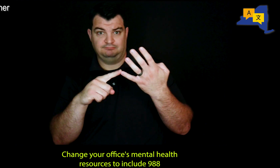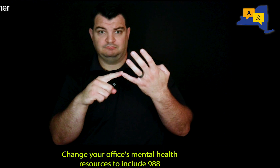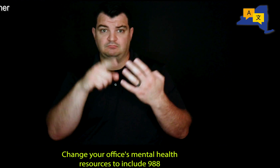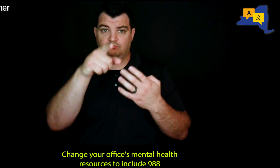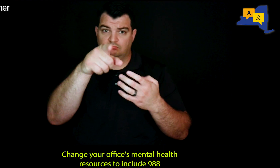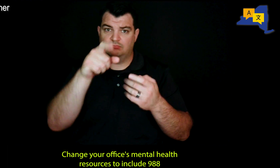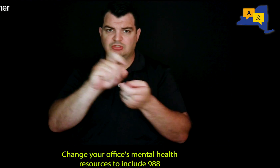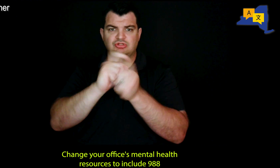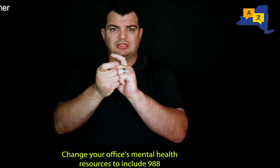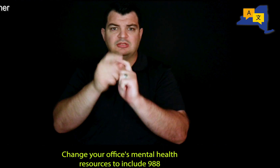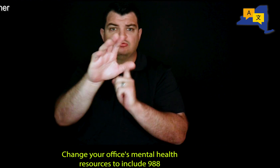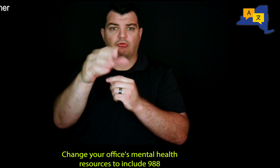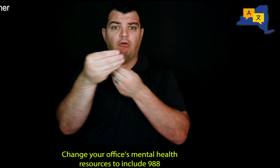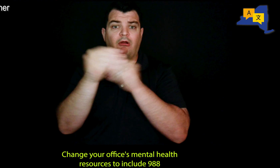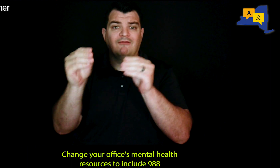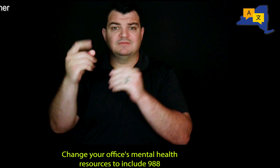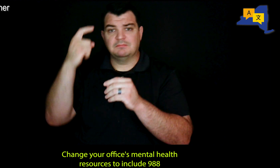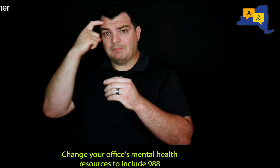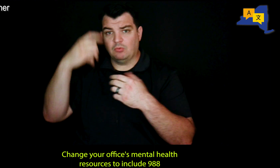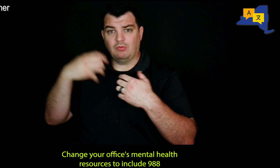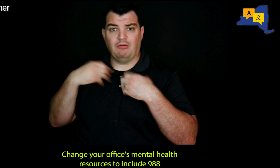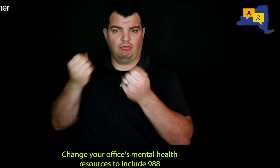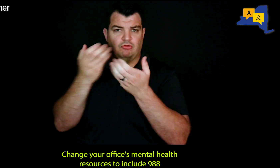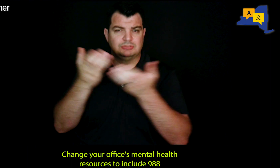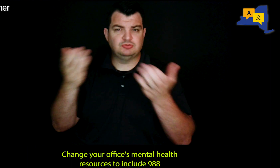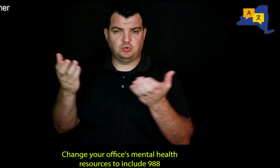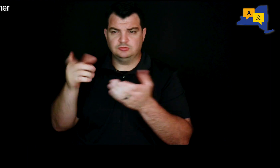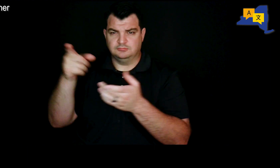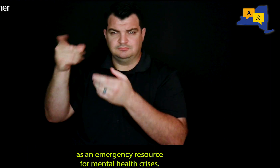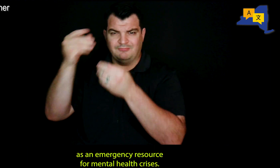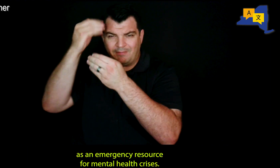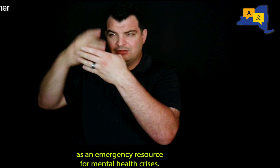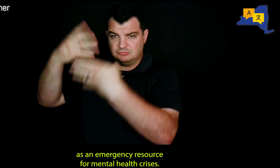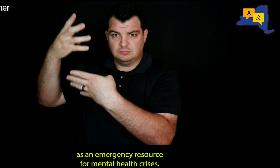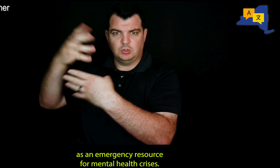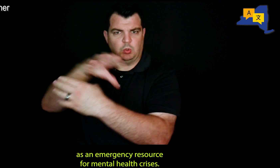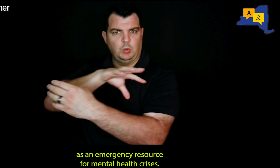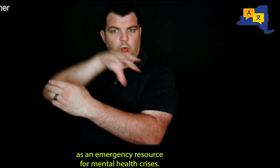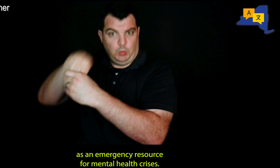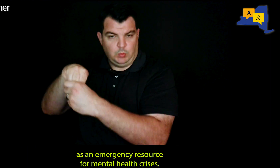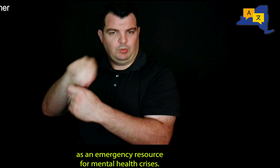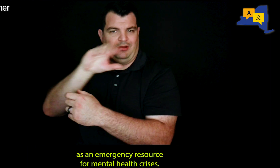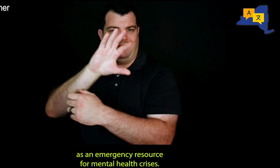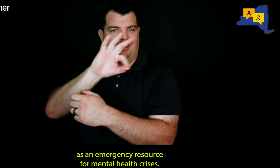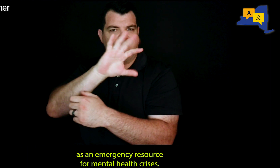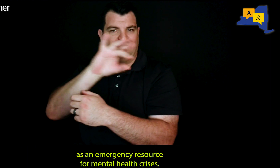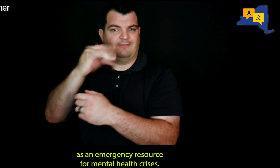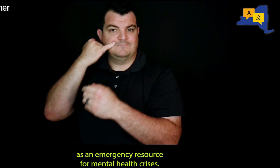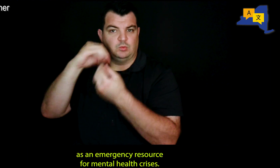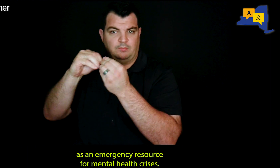Change your office's mental health resources to include 988 as an emergency resource for mental health crises.